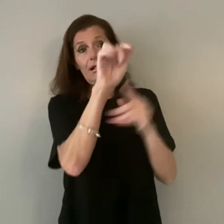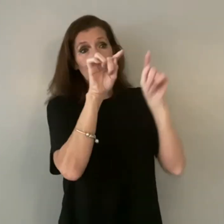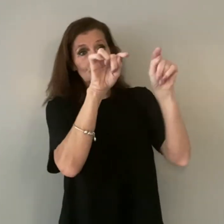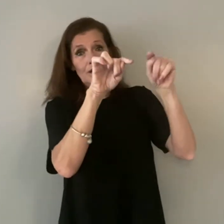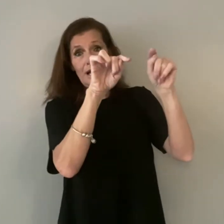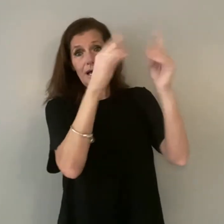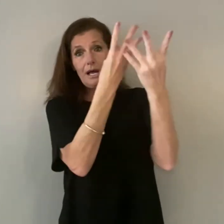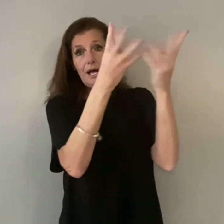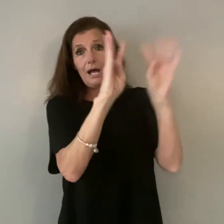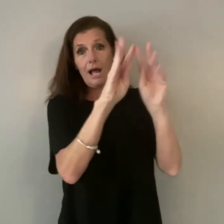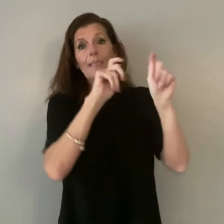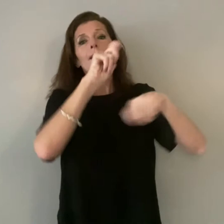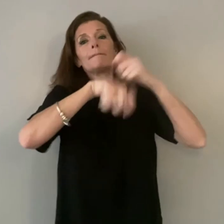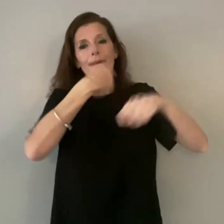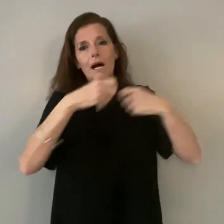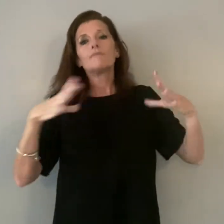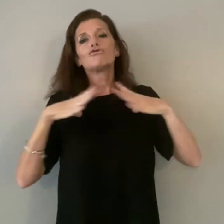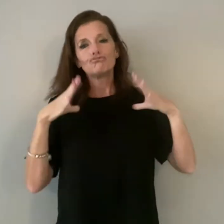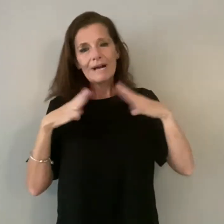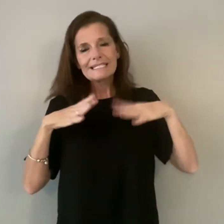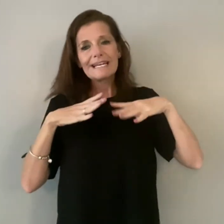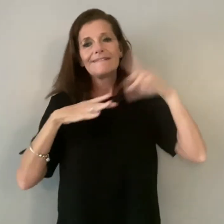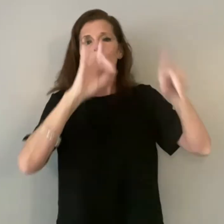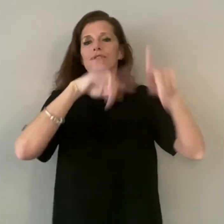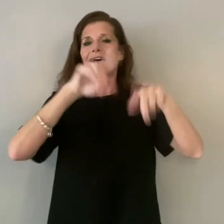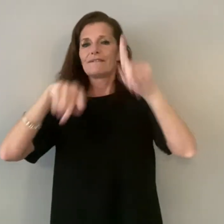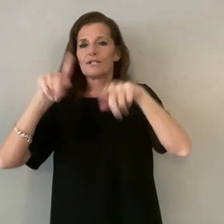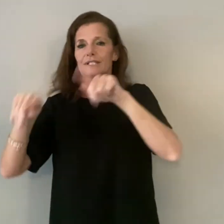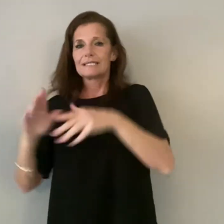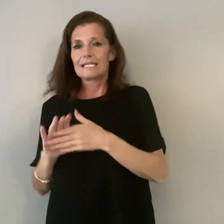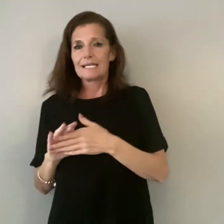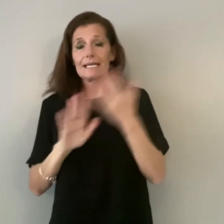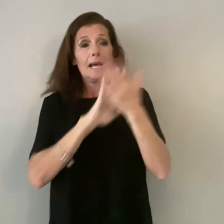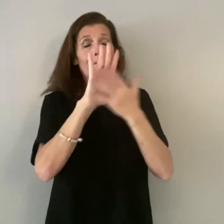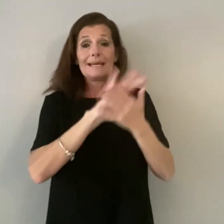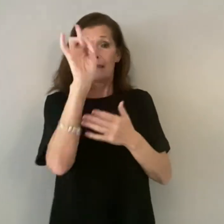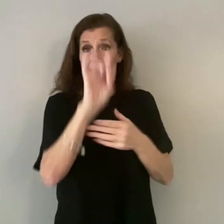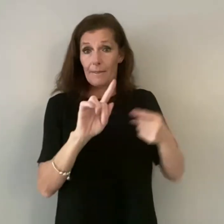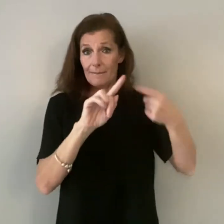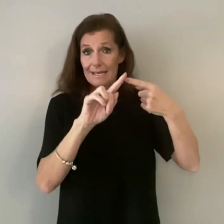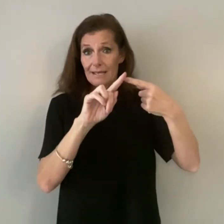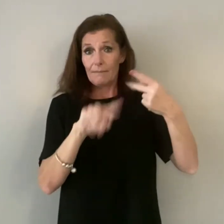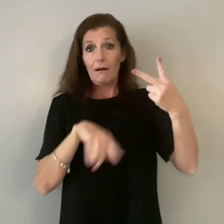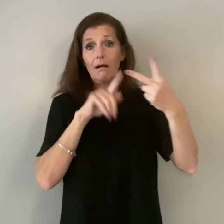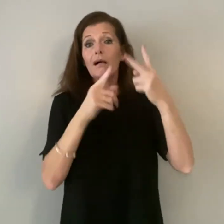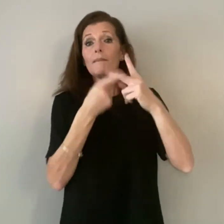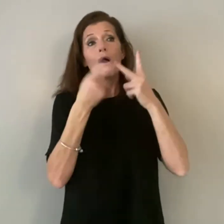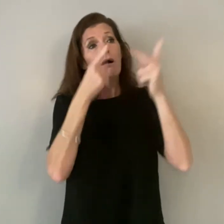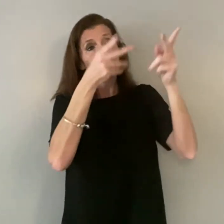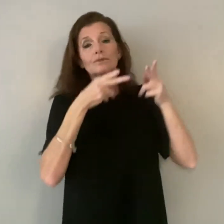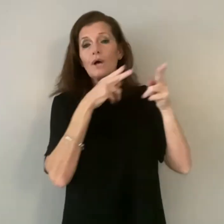before it's ready to have the diverse representation that it needs. And that's both about the people but actually it's also about the way it works.